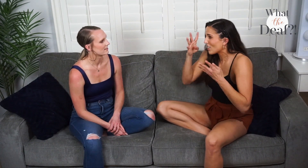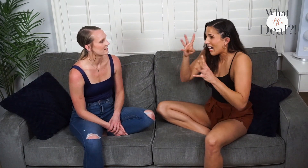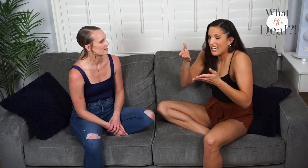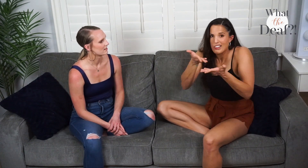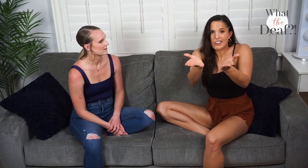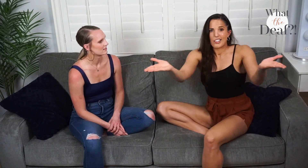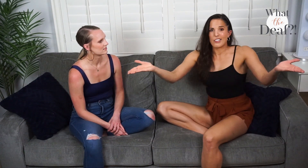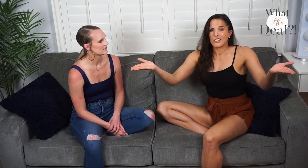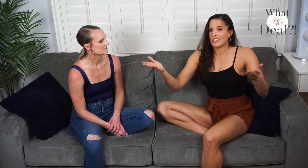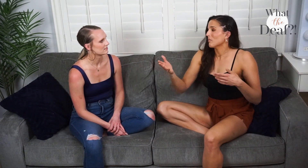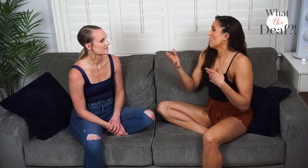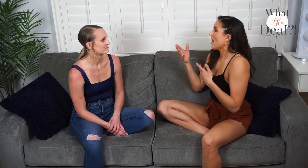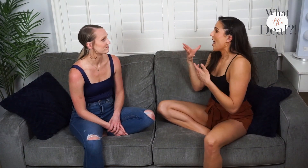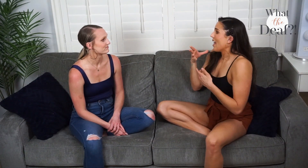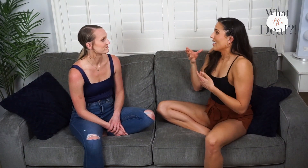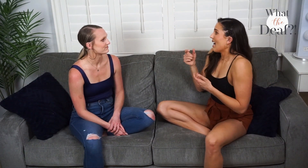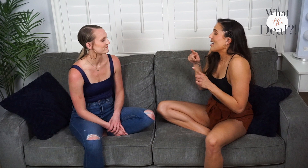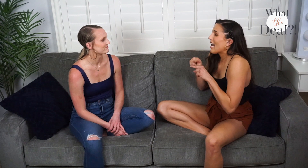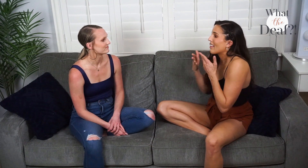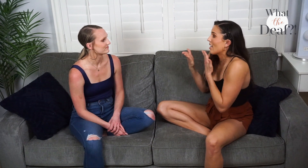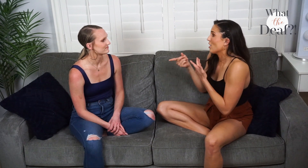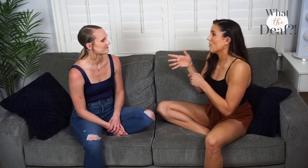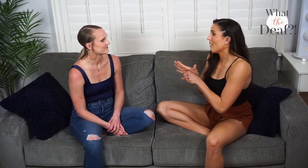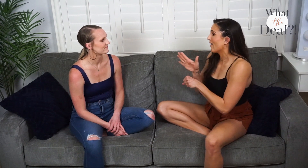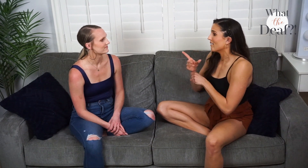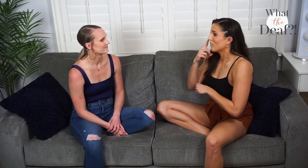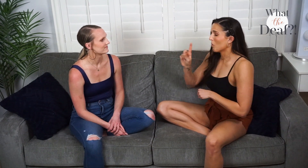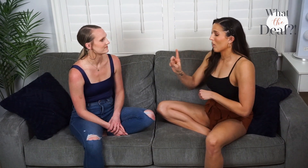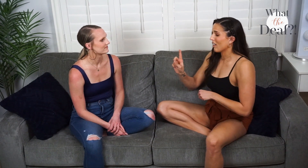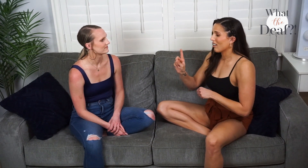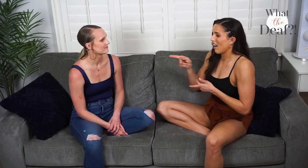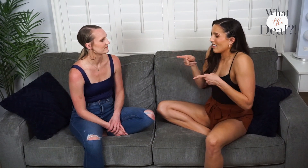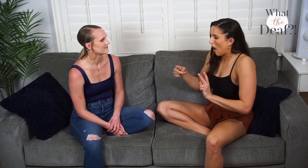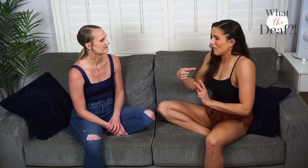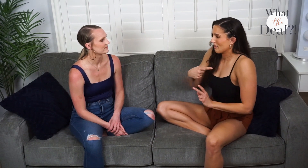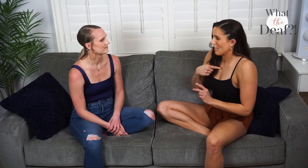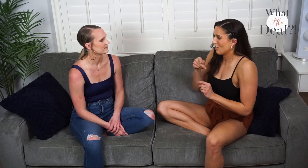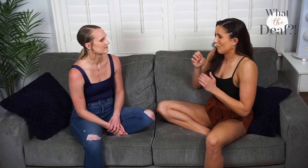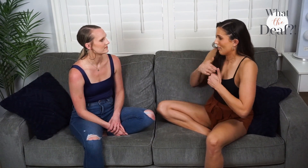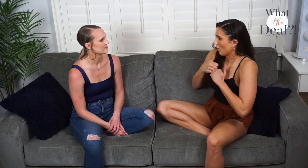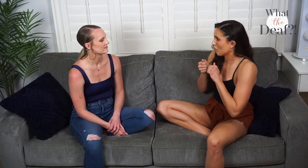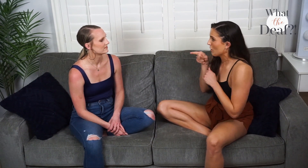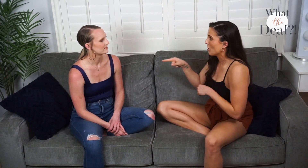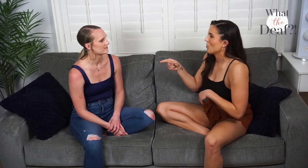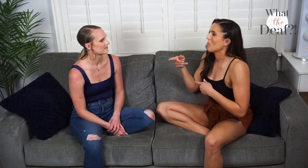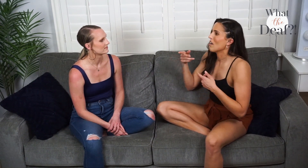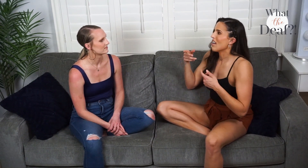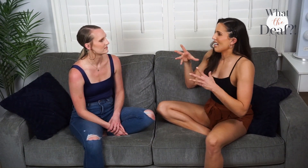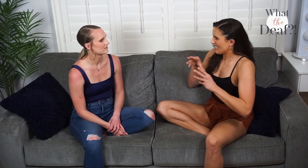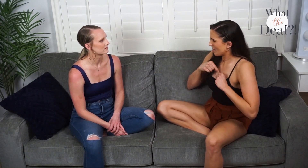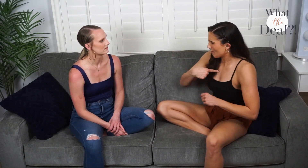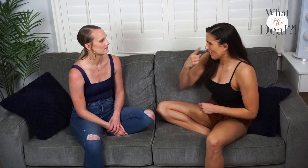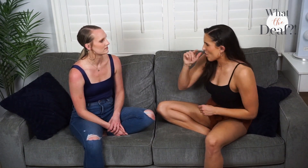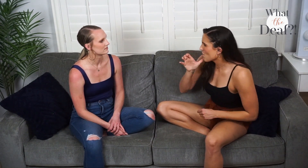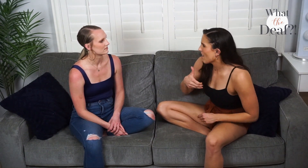We created this. And I just can't thank you enough, Carly, for allowing me to be vulnerable with you and accepting me